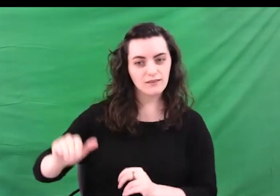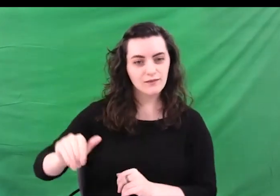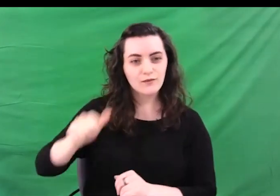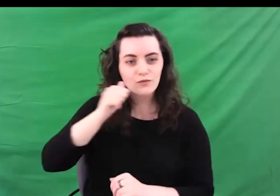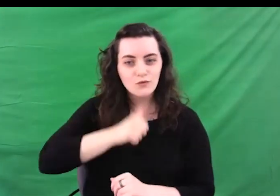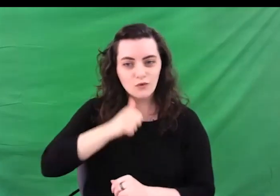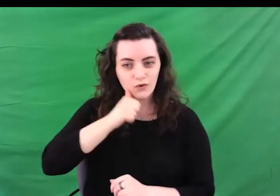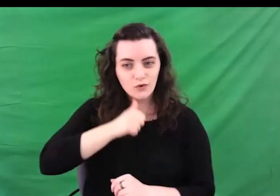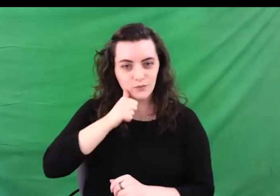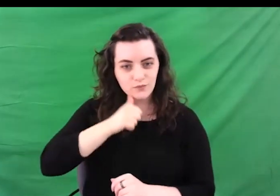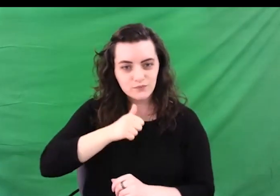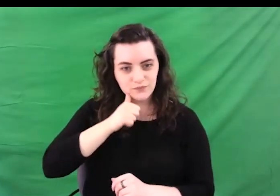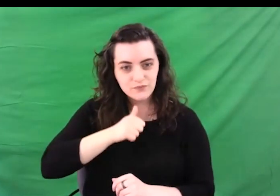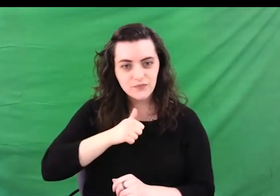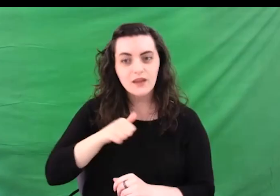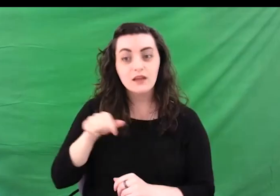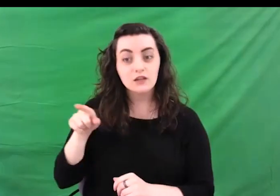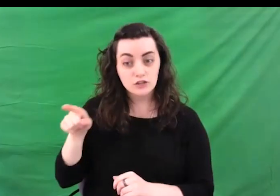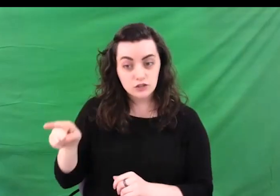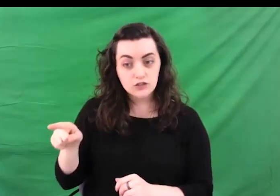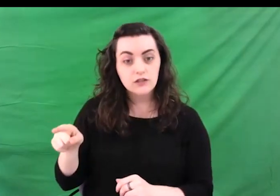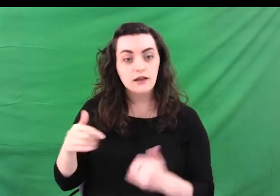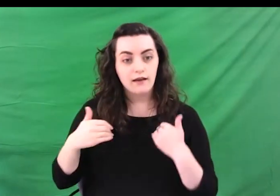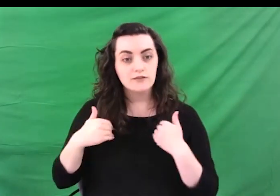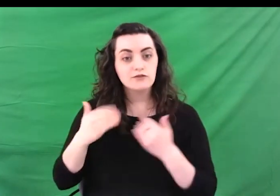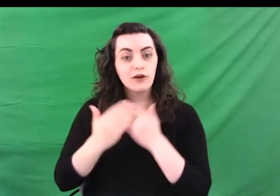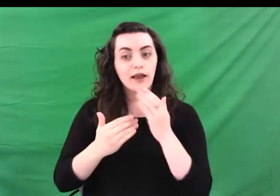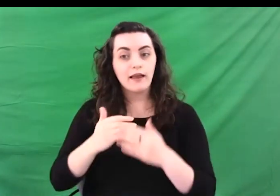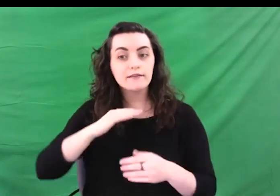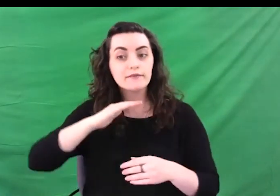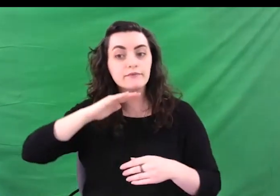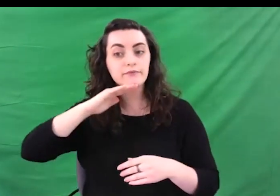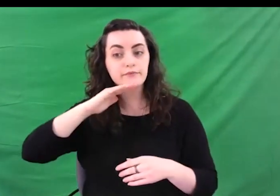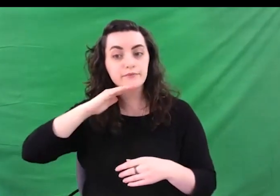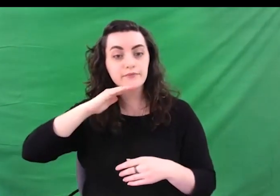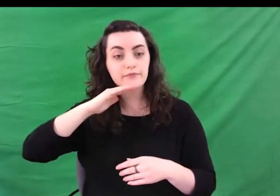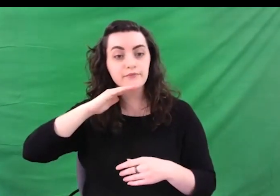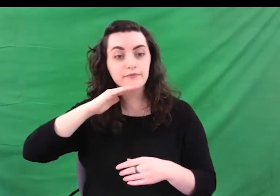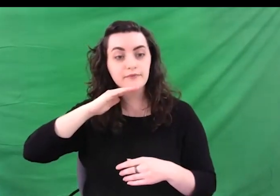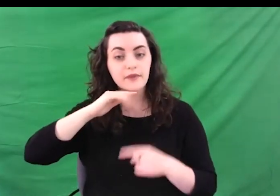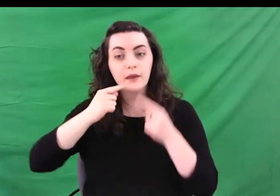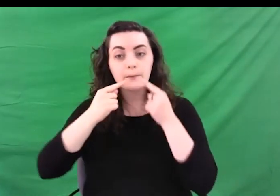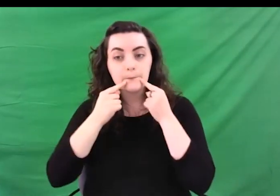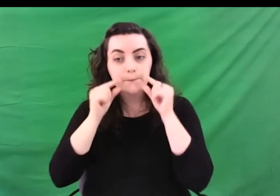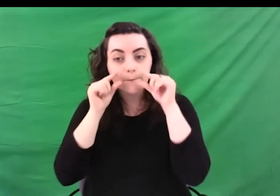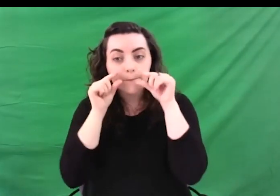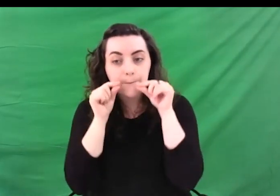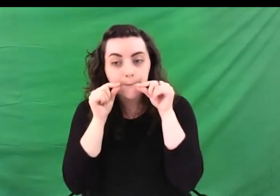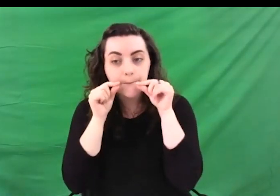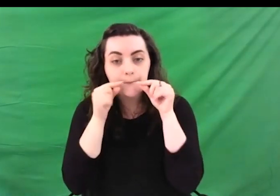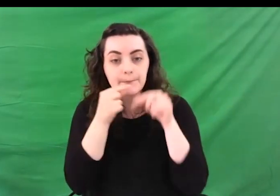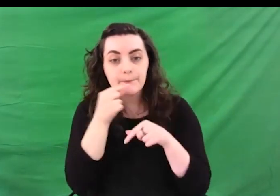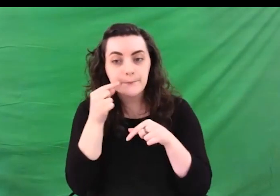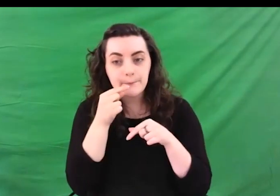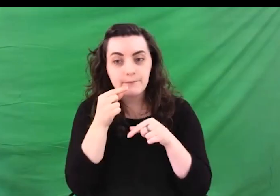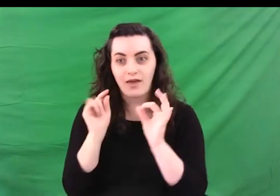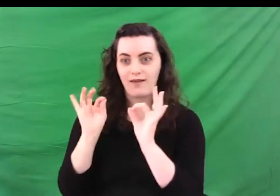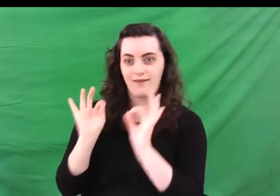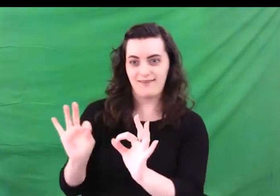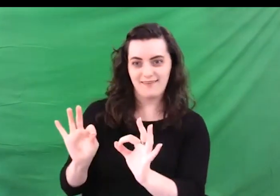and she has her hand under her chin and her lips are closed. And that is exactly what we're trying